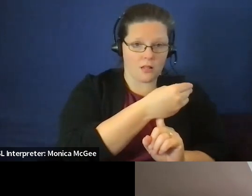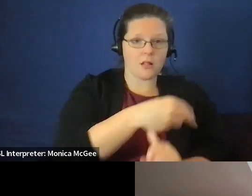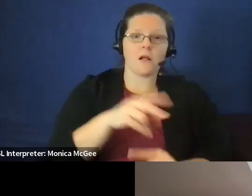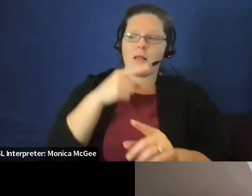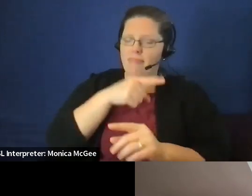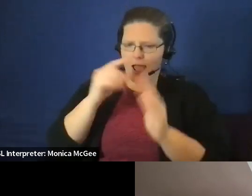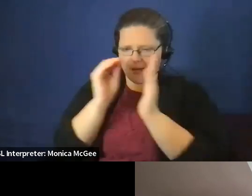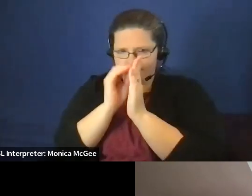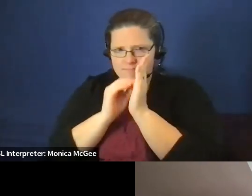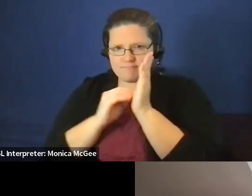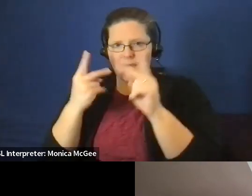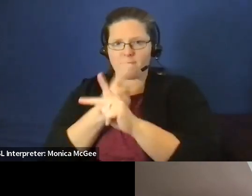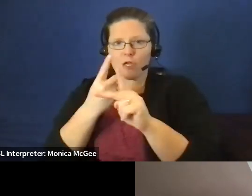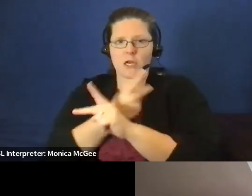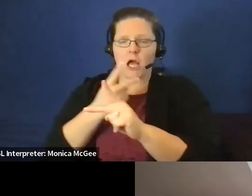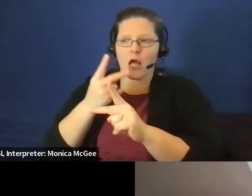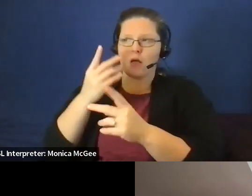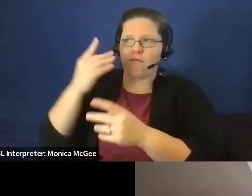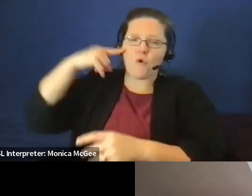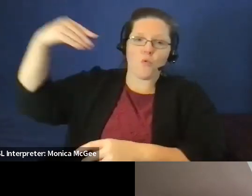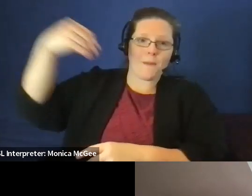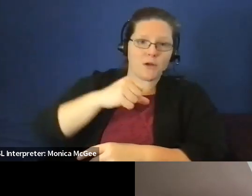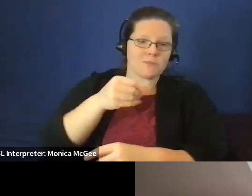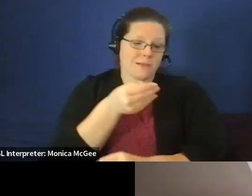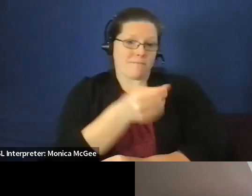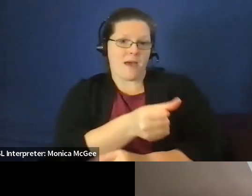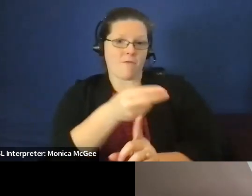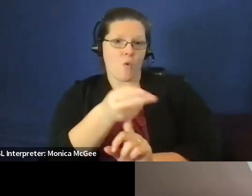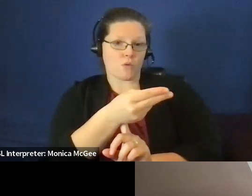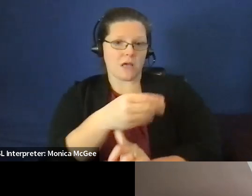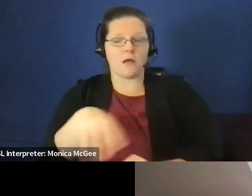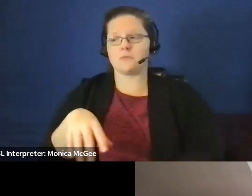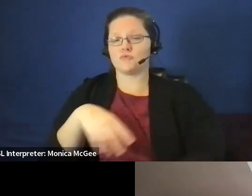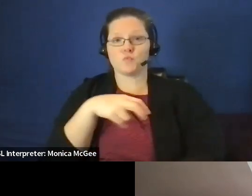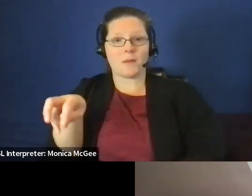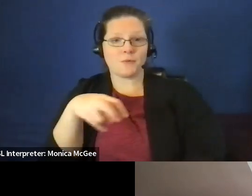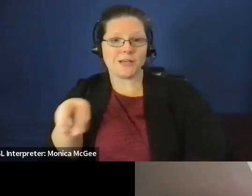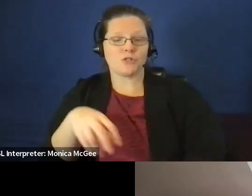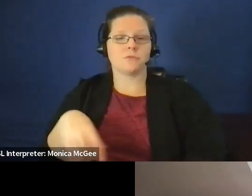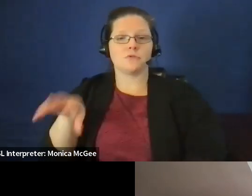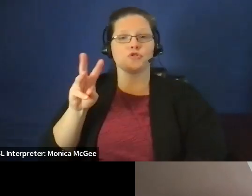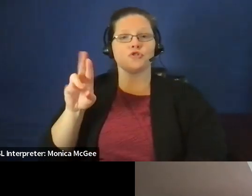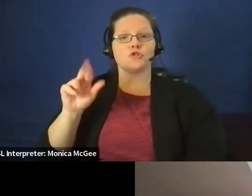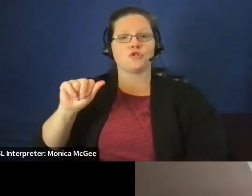successfully assisting in relocating people from nursing homes with hoe COVID rates to a hotel, working for